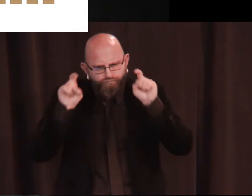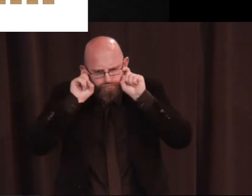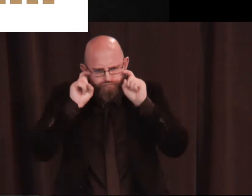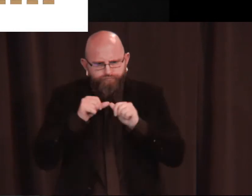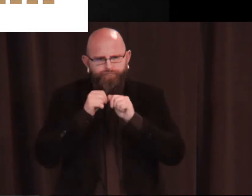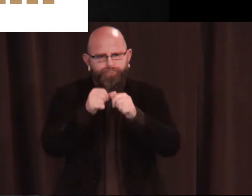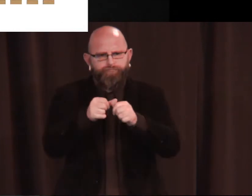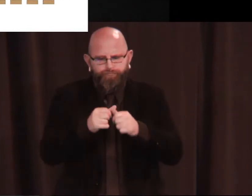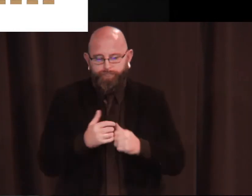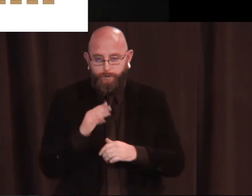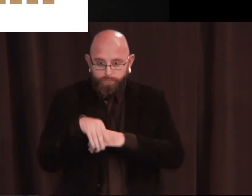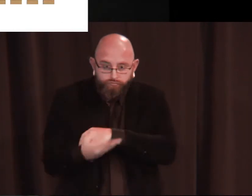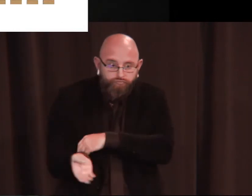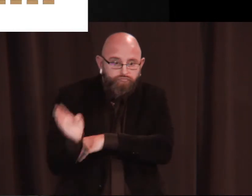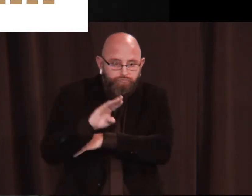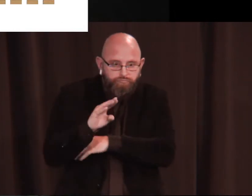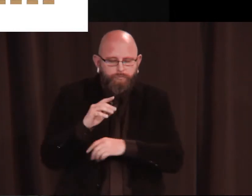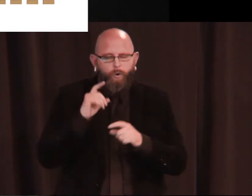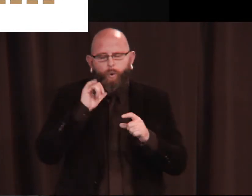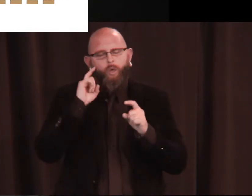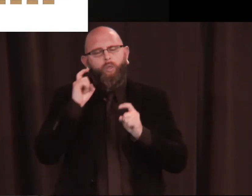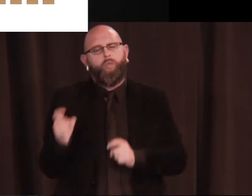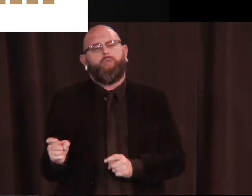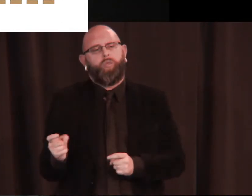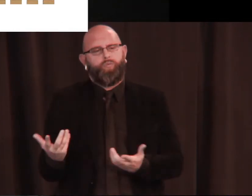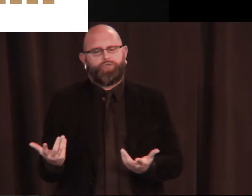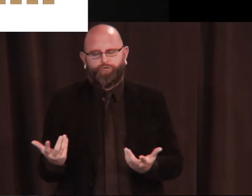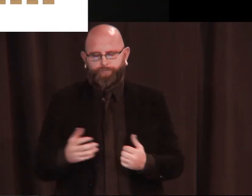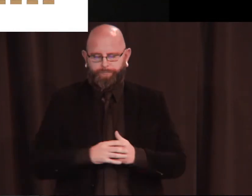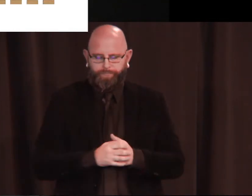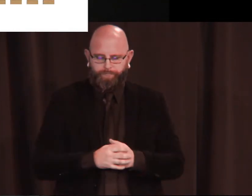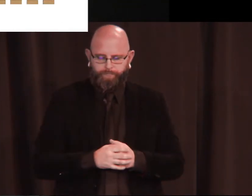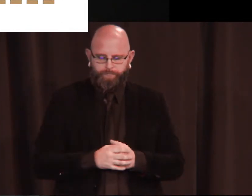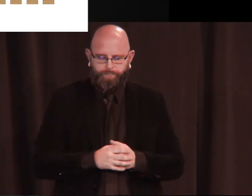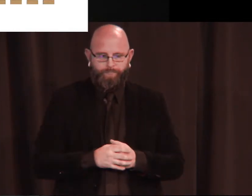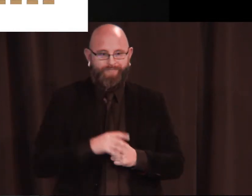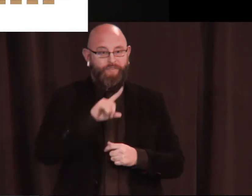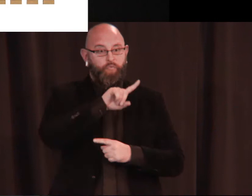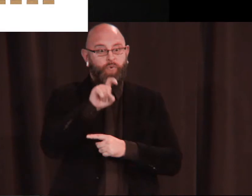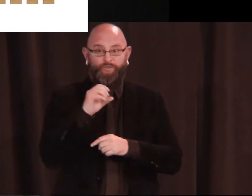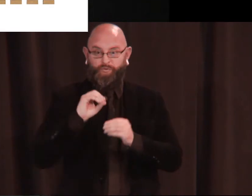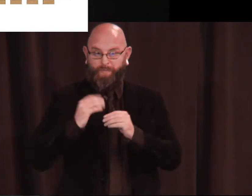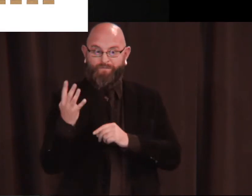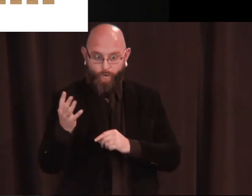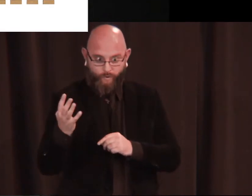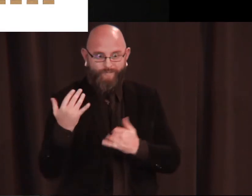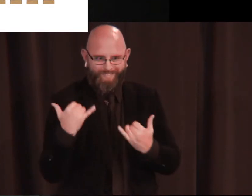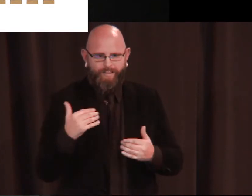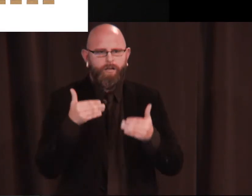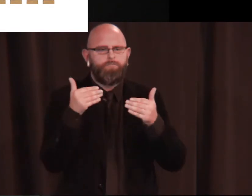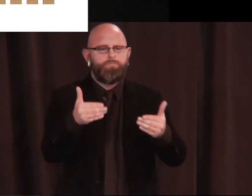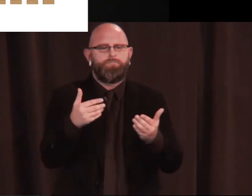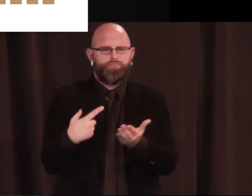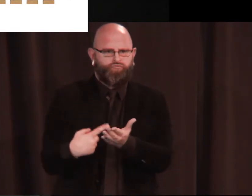And, so, here I have a question, we'll do this question, so, remember, don't scratch off number 3, because you'll get the wrong answer, do number 4,